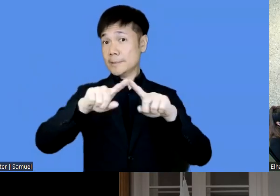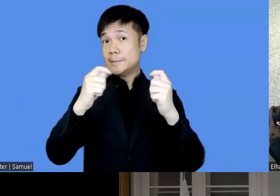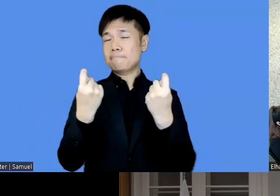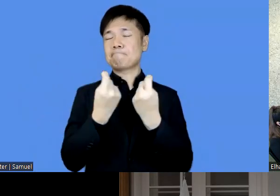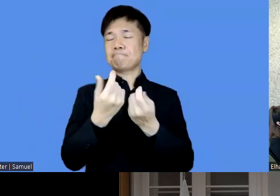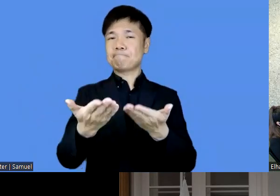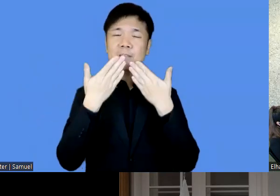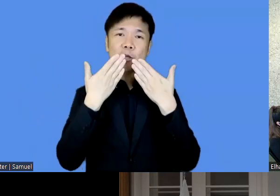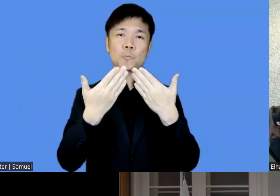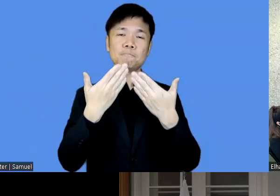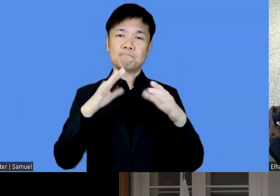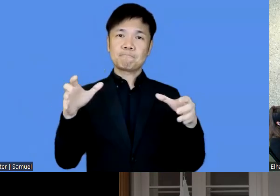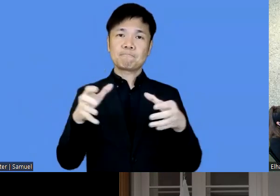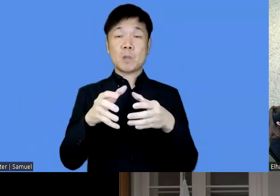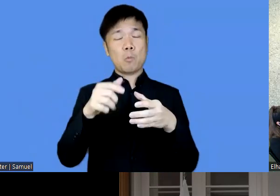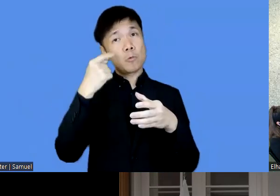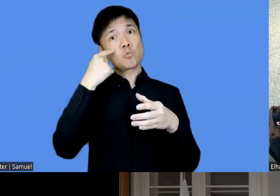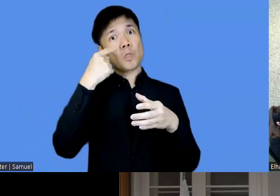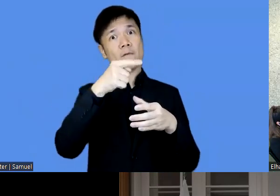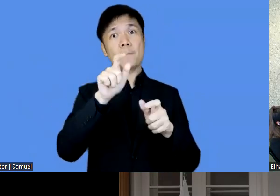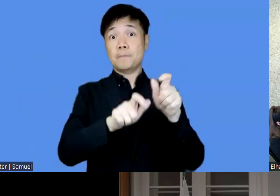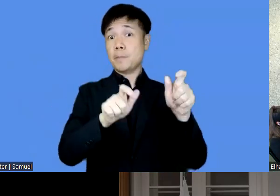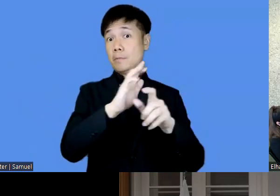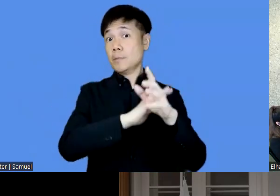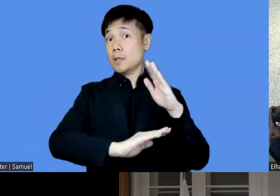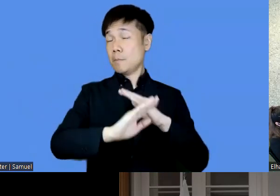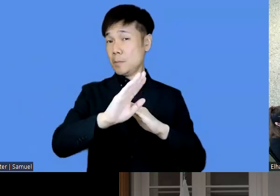between persons with disabilities and armed forces.